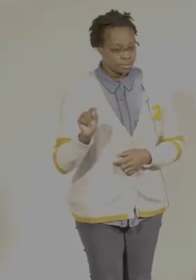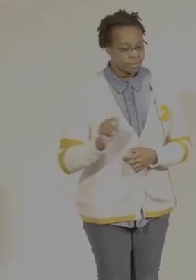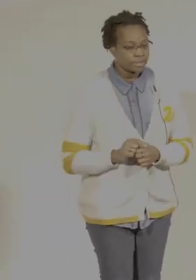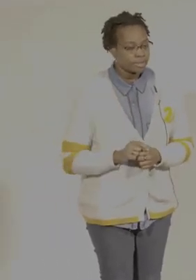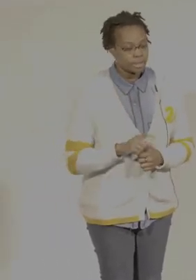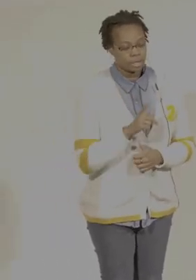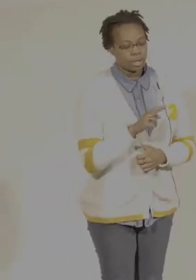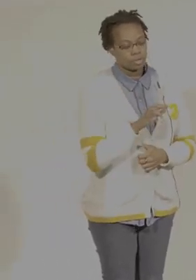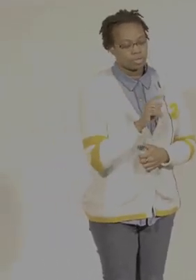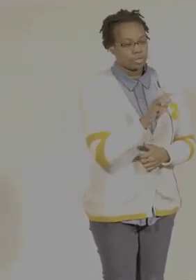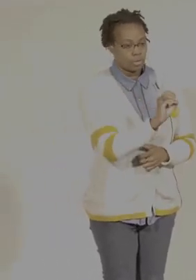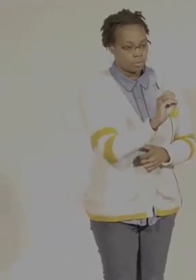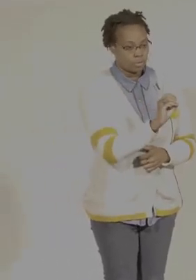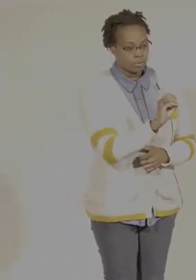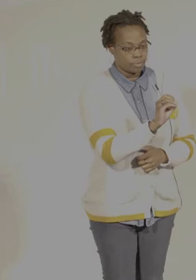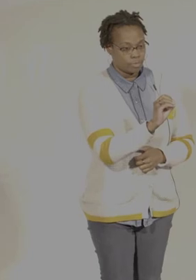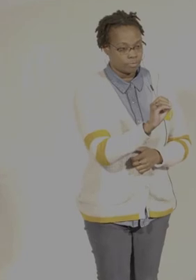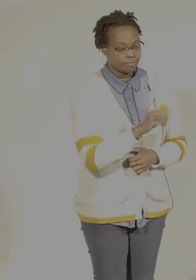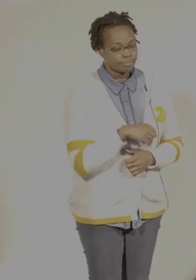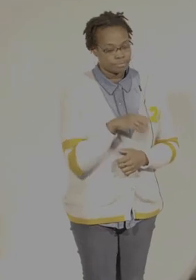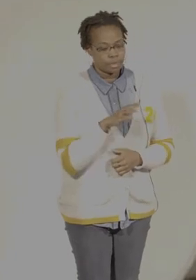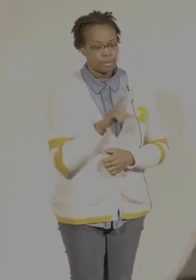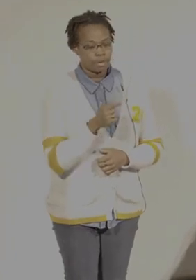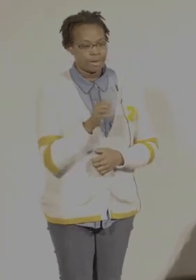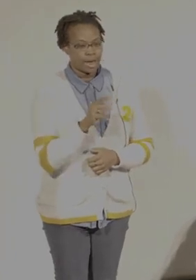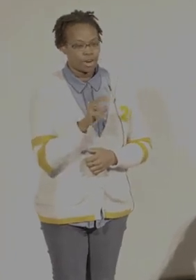Christo our Bulgarian nerd with a laptop